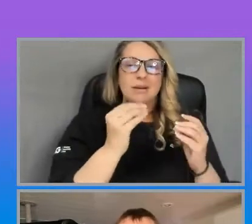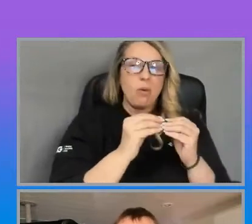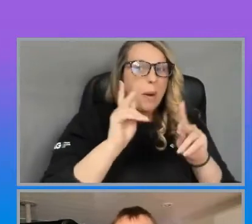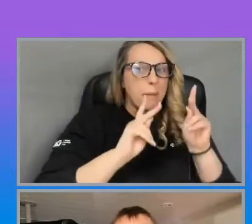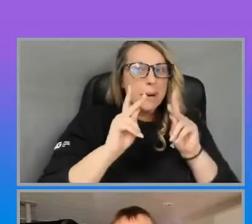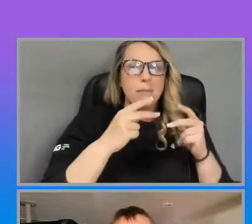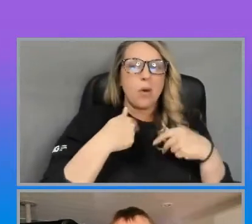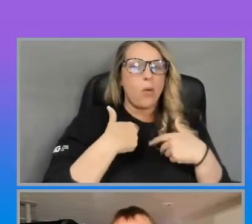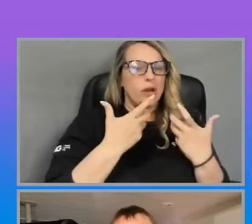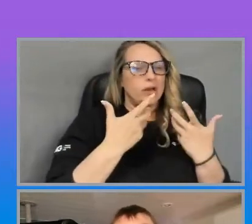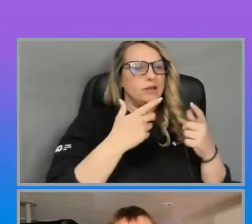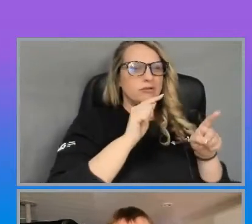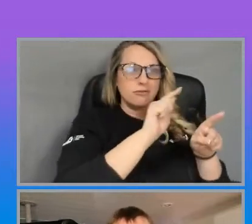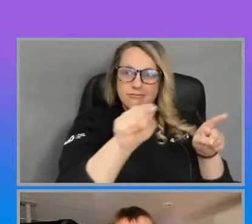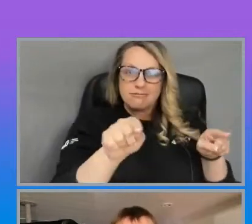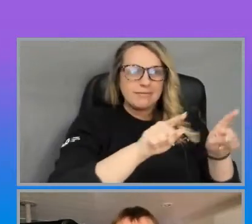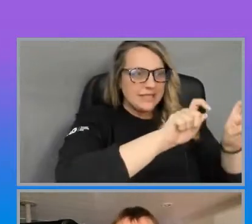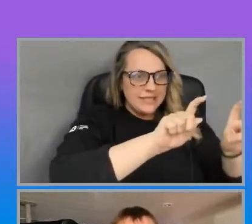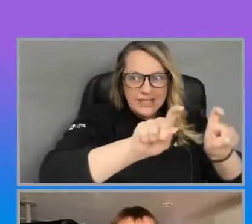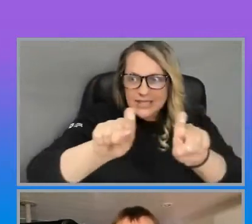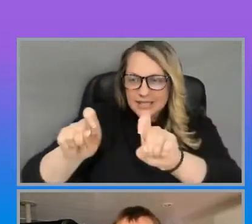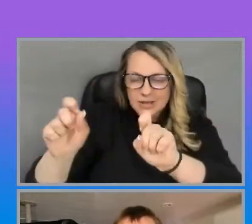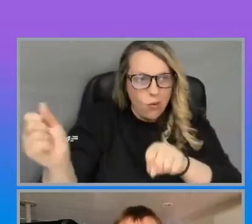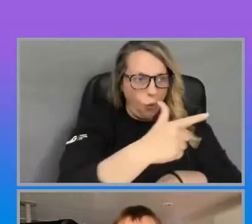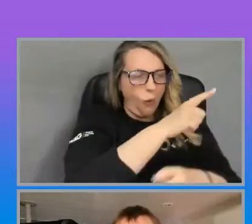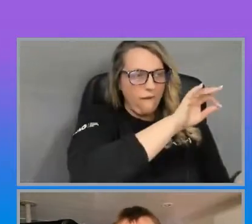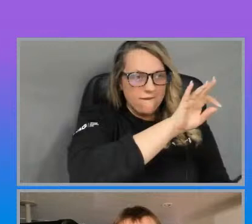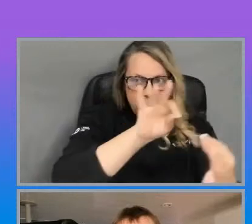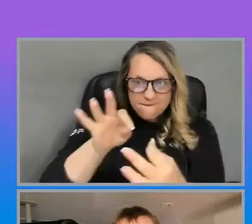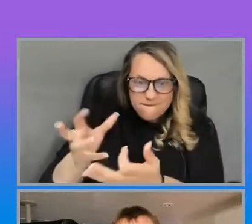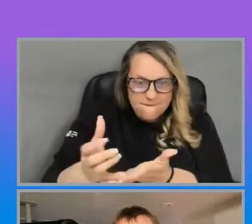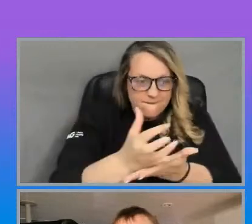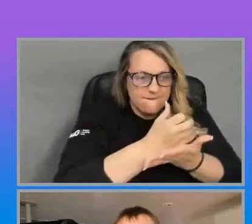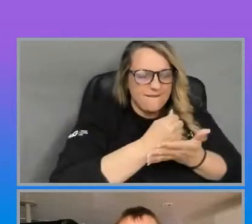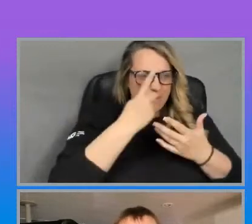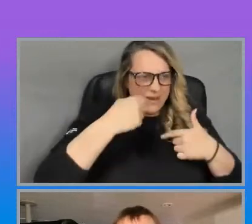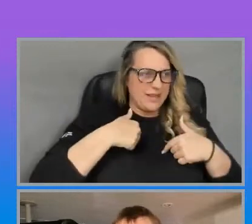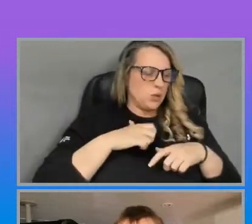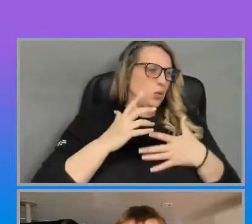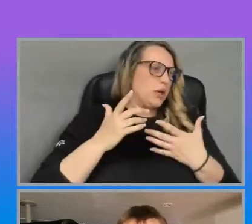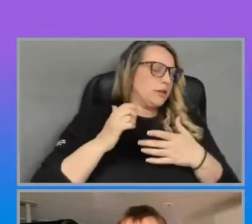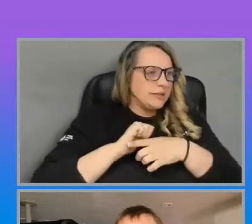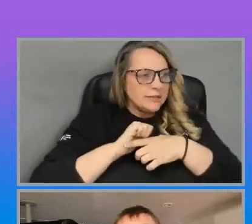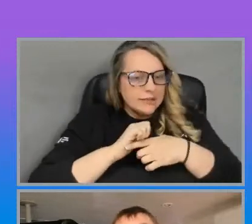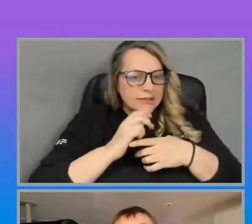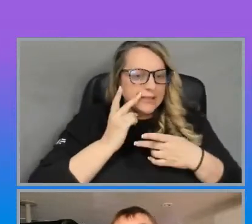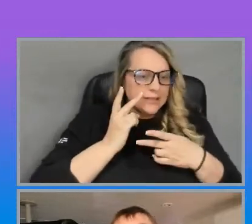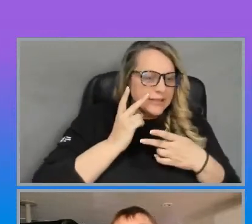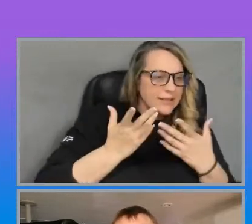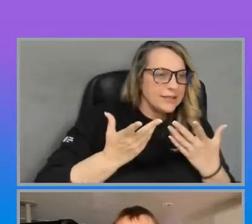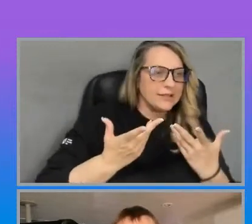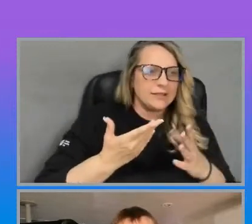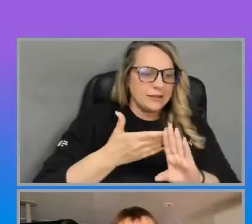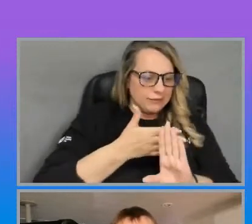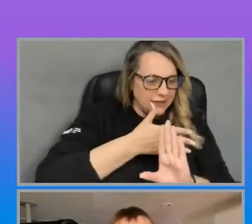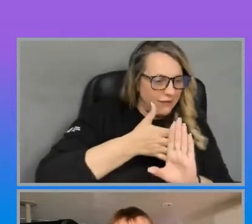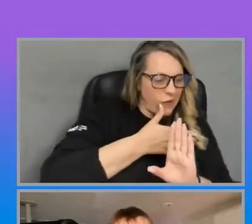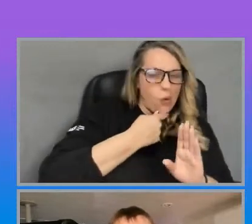you know, the more people we get to test this out at this stage, while it's, you know, in experimental browser, it's